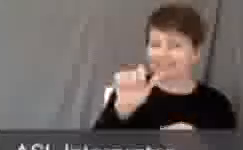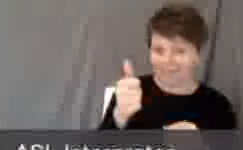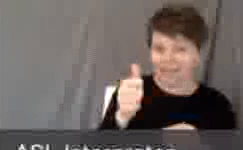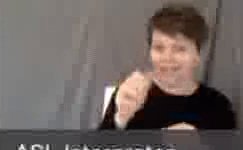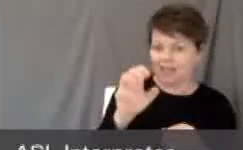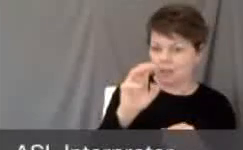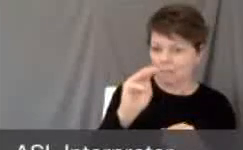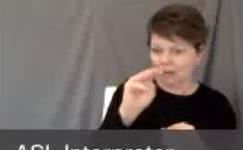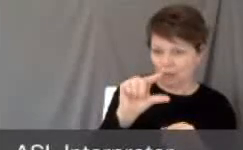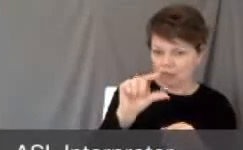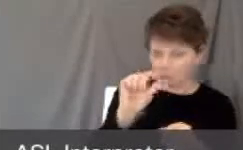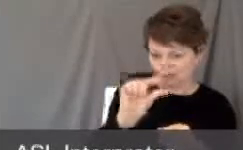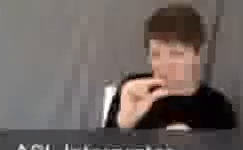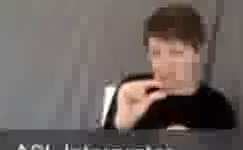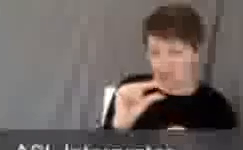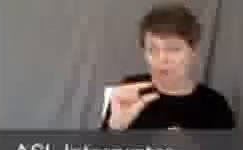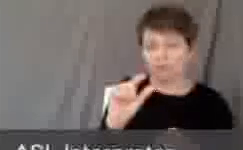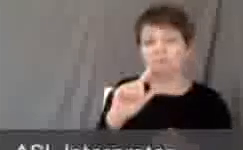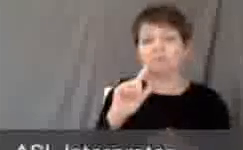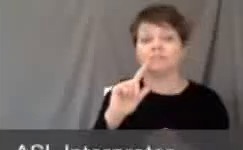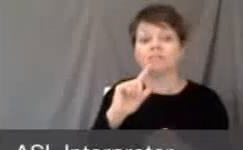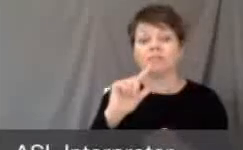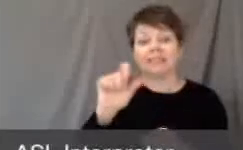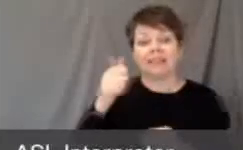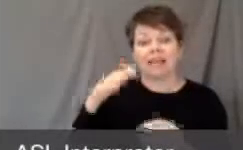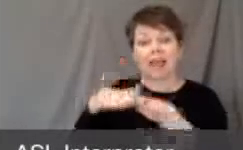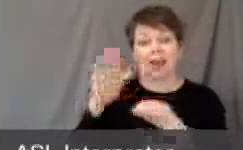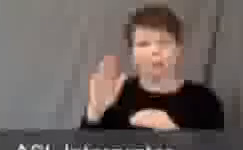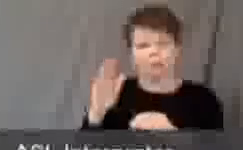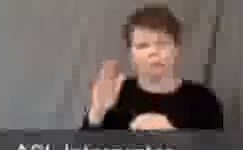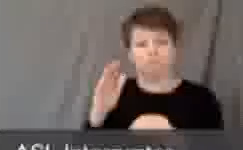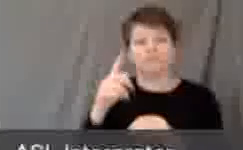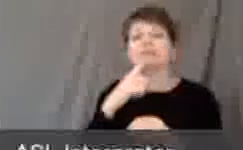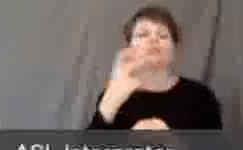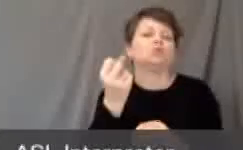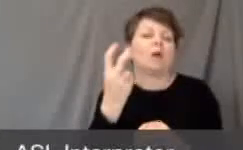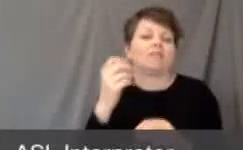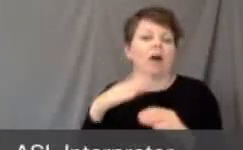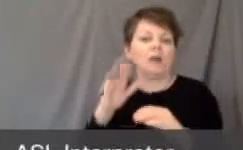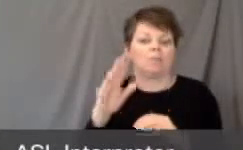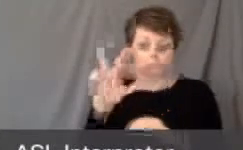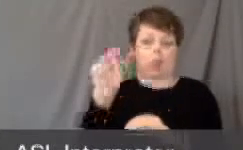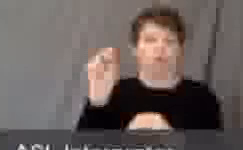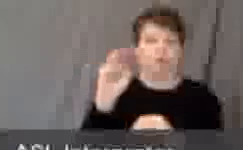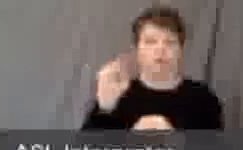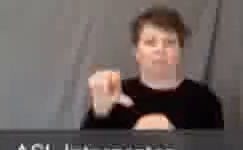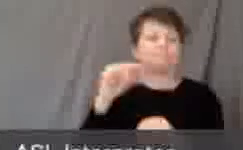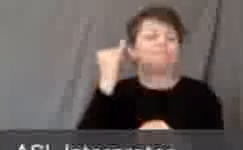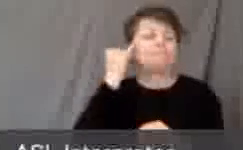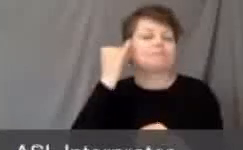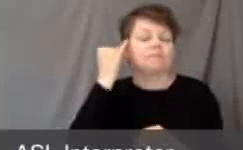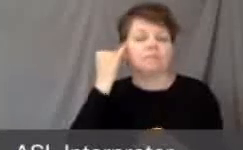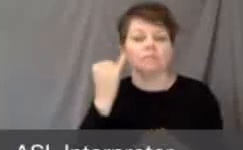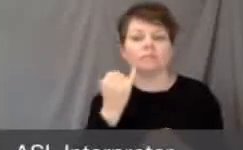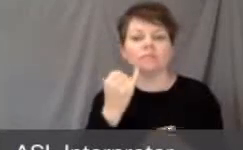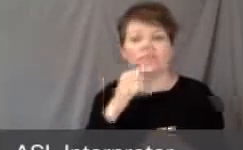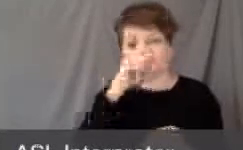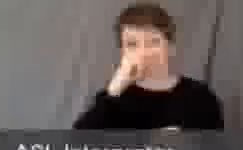So if you have how does that work? If you have an 11 year old who then in three weeks is going to turn 12 what's the recommendation for the dosing?